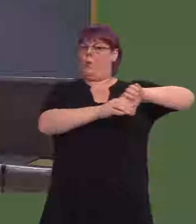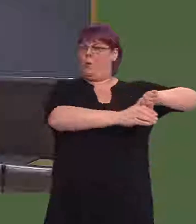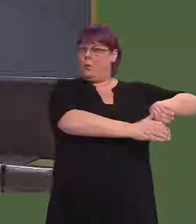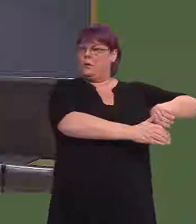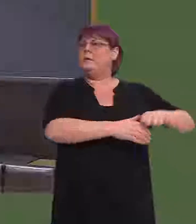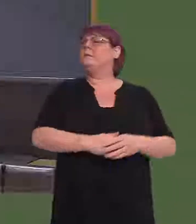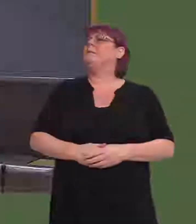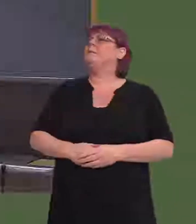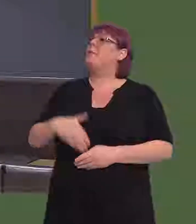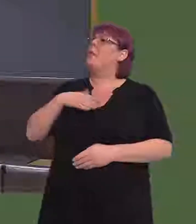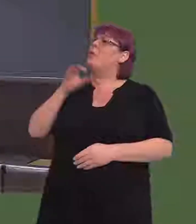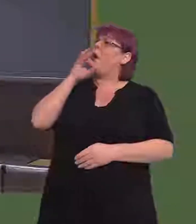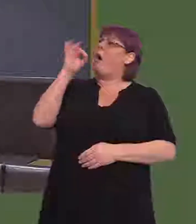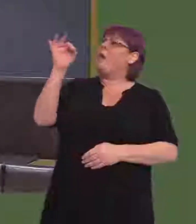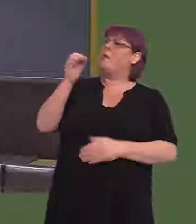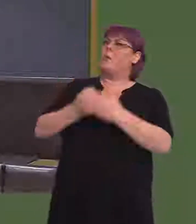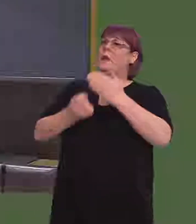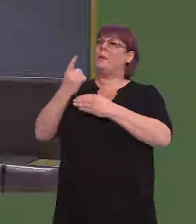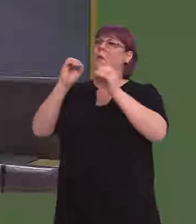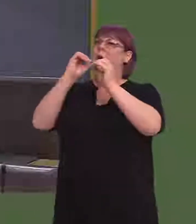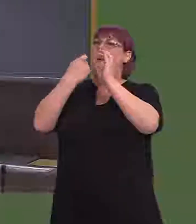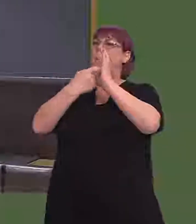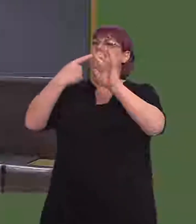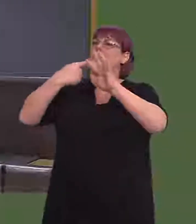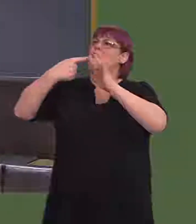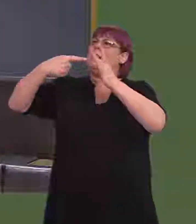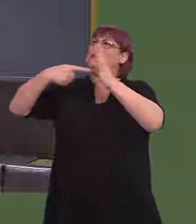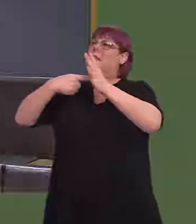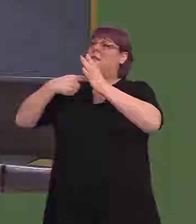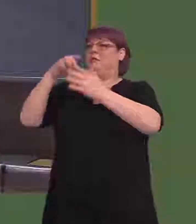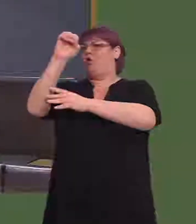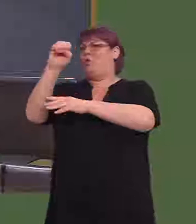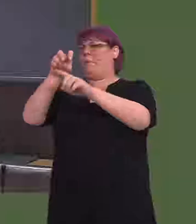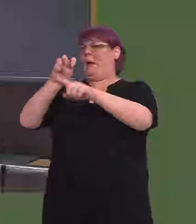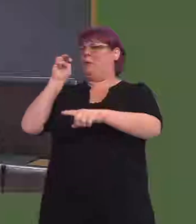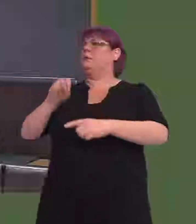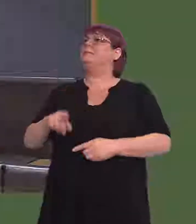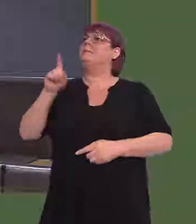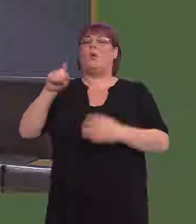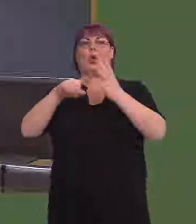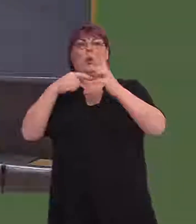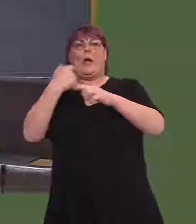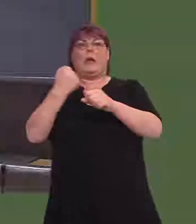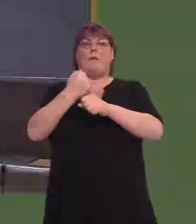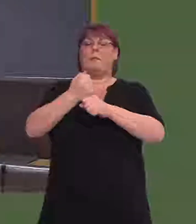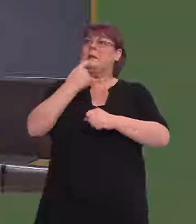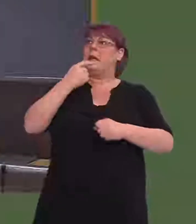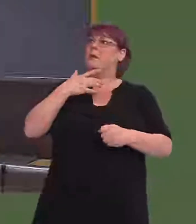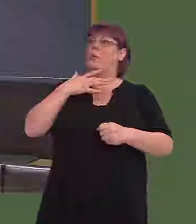I want to ask you about Brexit. The UK Government reiterated yesterday that they want us out of the customs union.